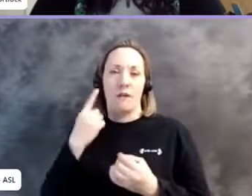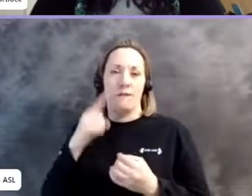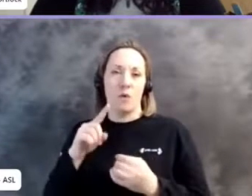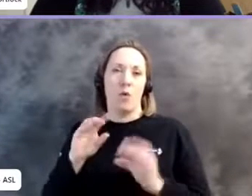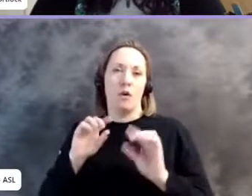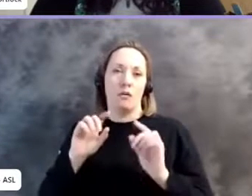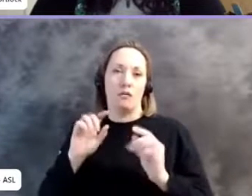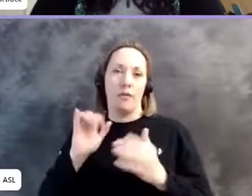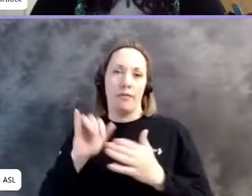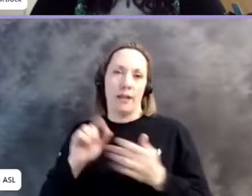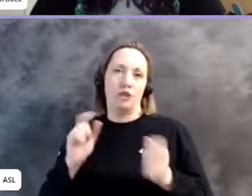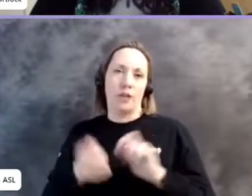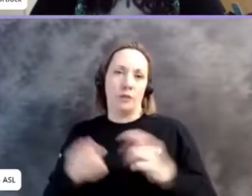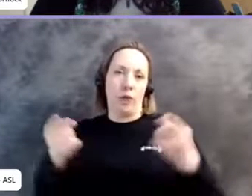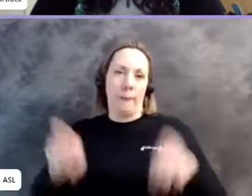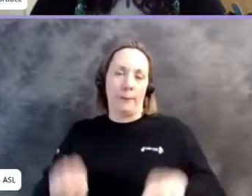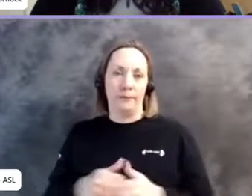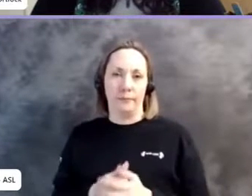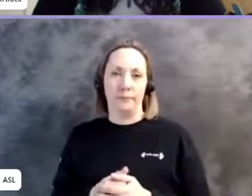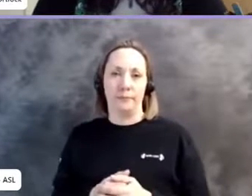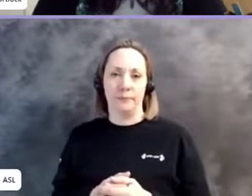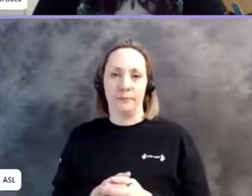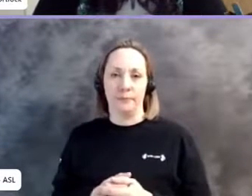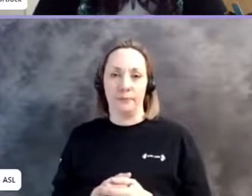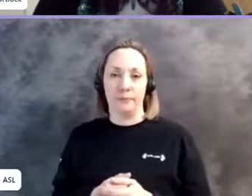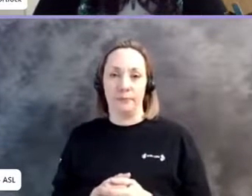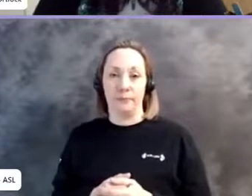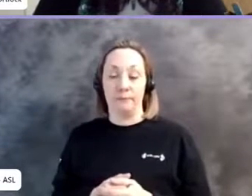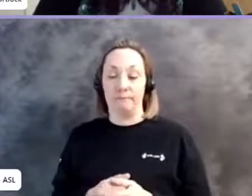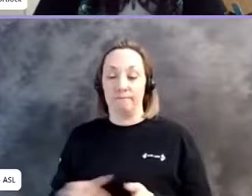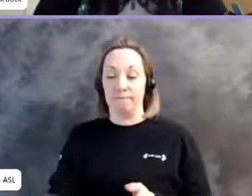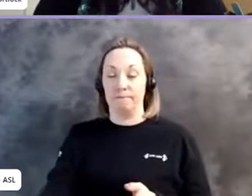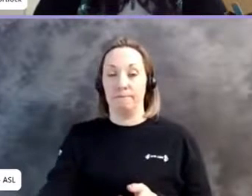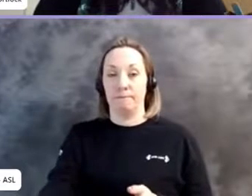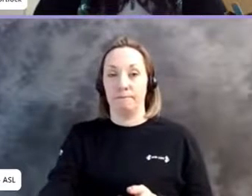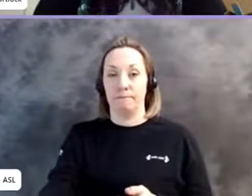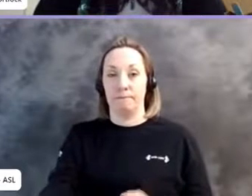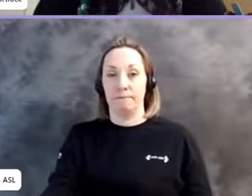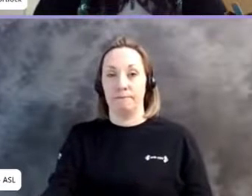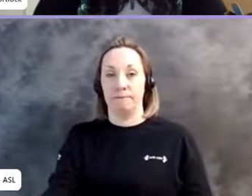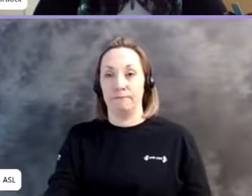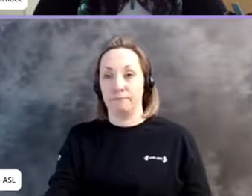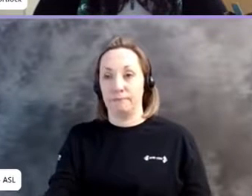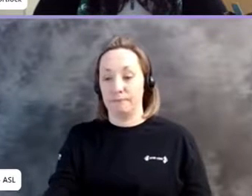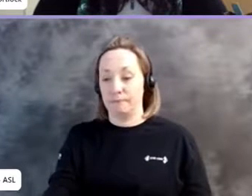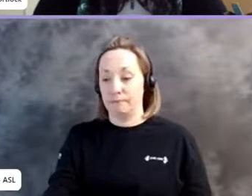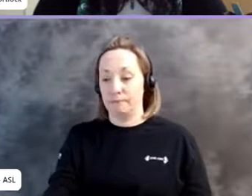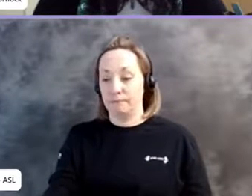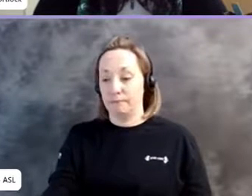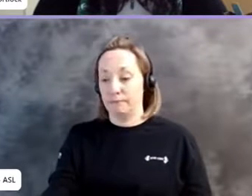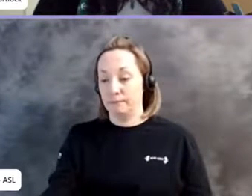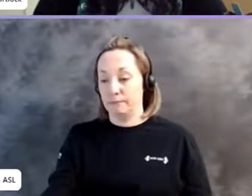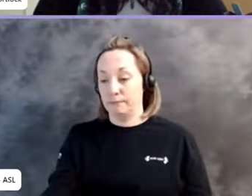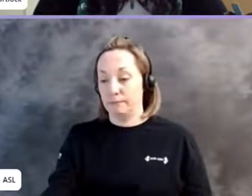do an audit, but this culture shift needs to happen across the organization for this